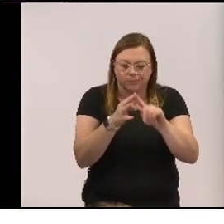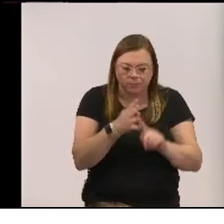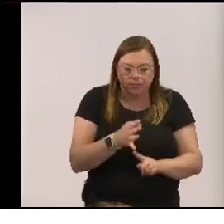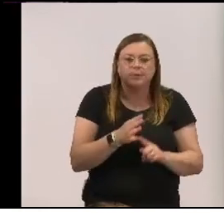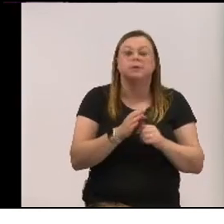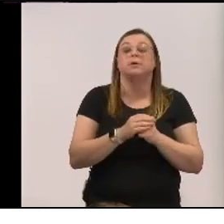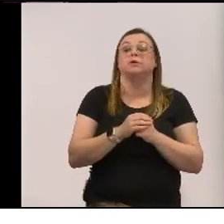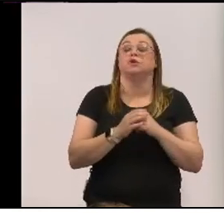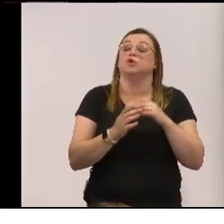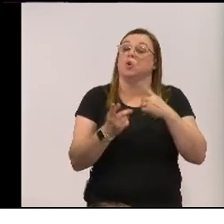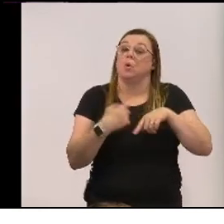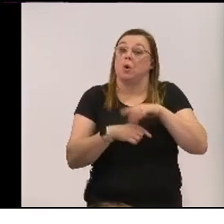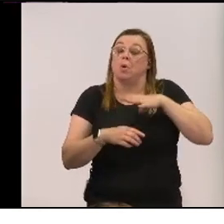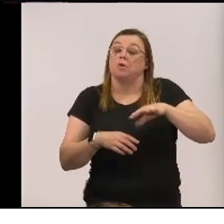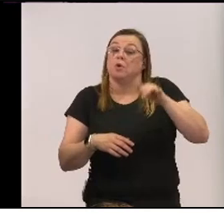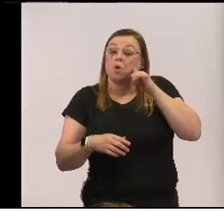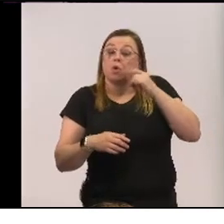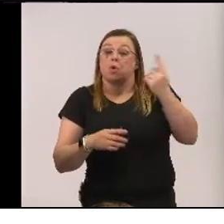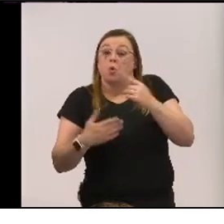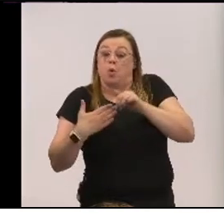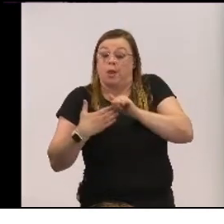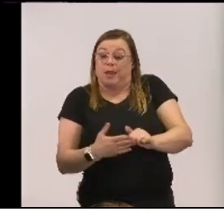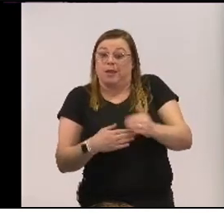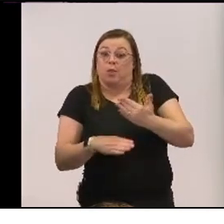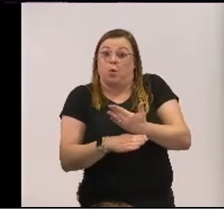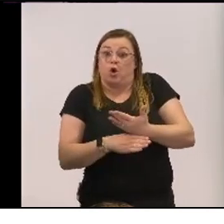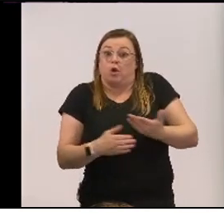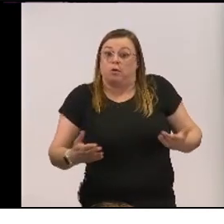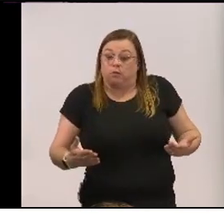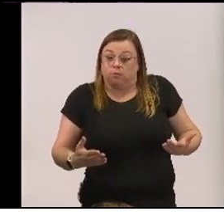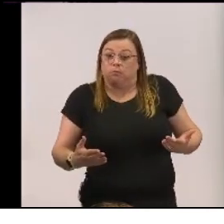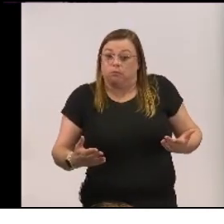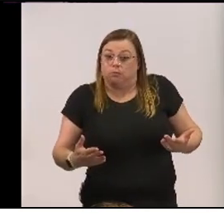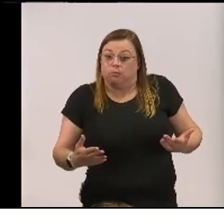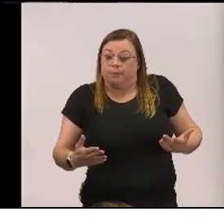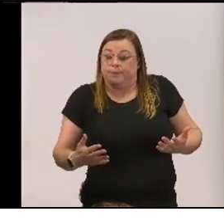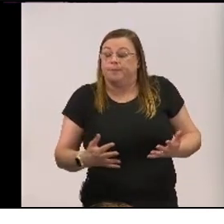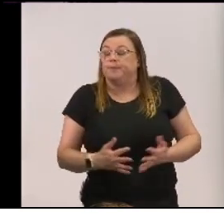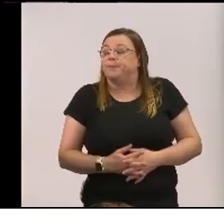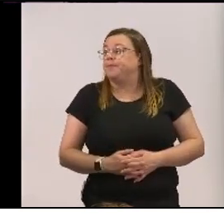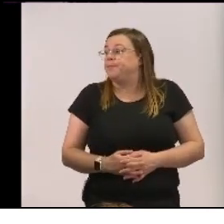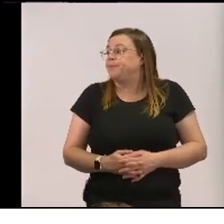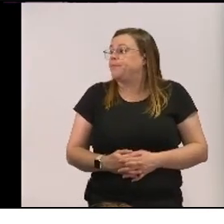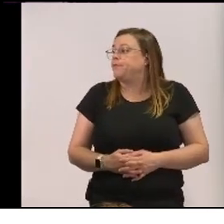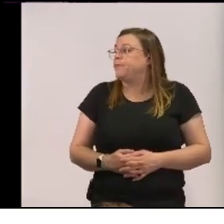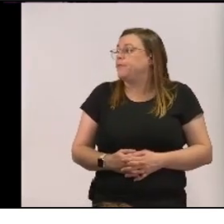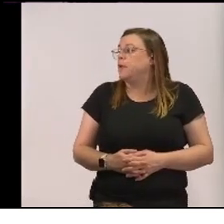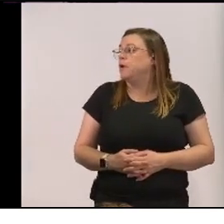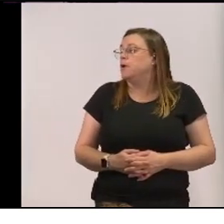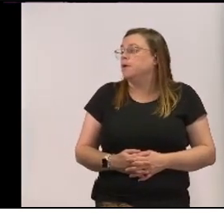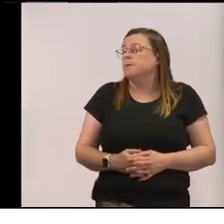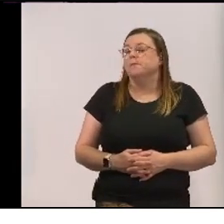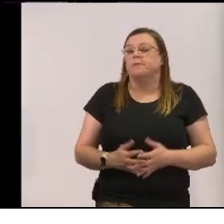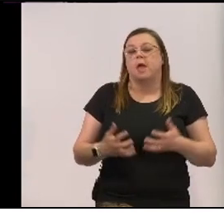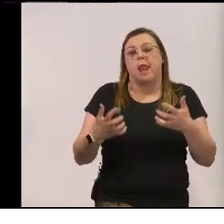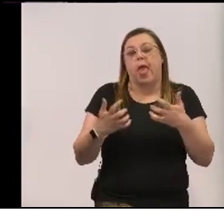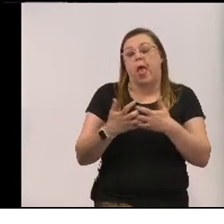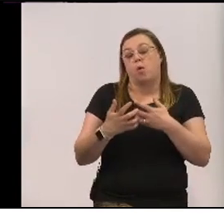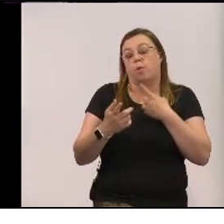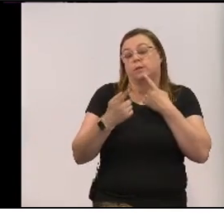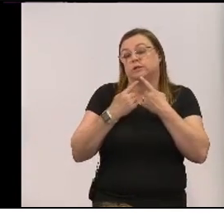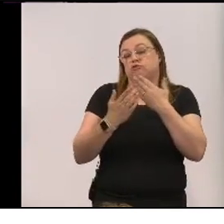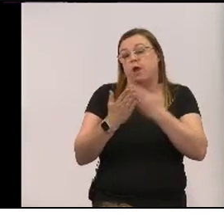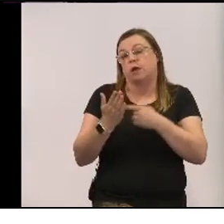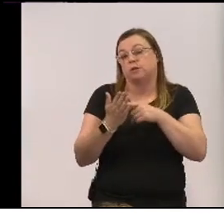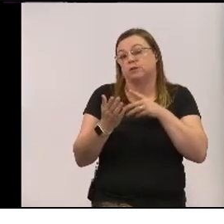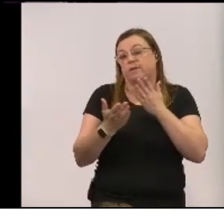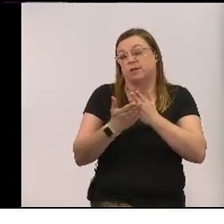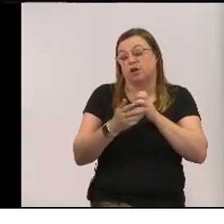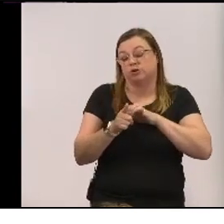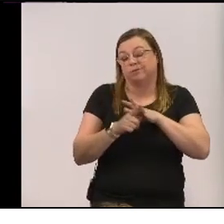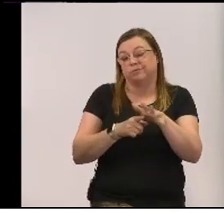So we want to know who is leading this work and how the directive is actually changing processes.